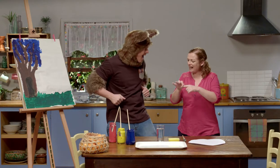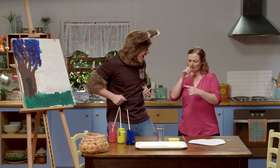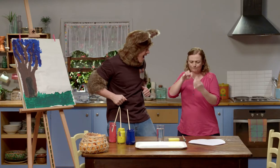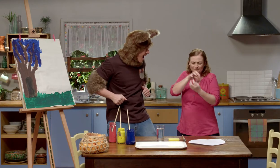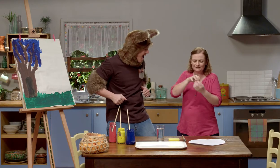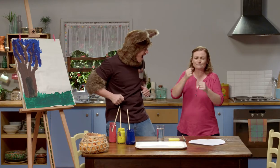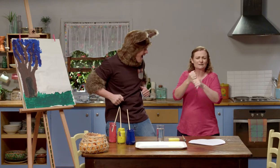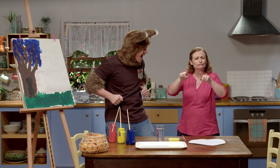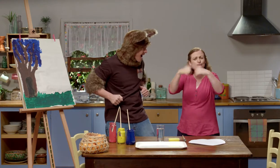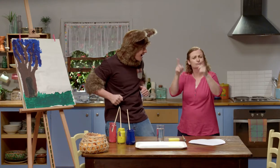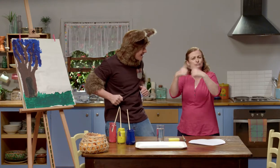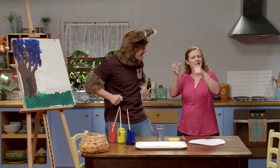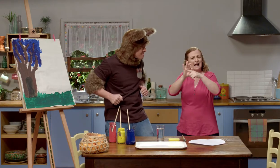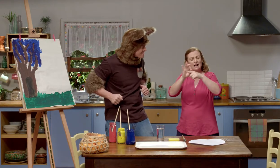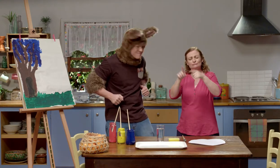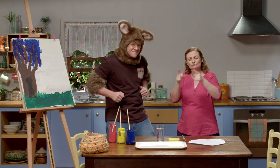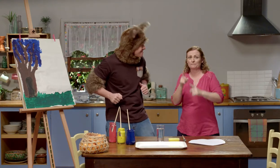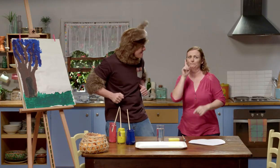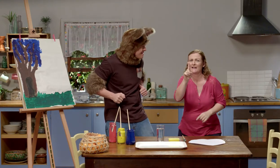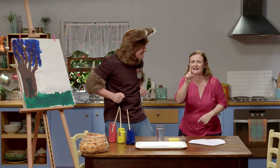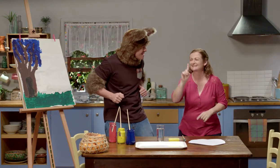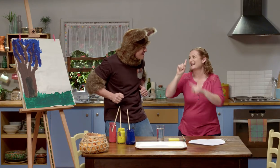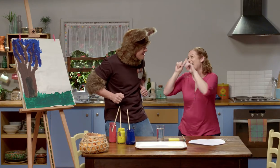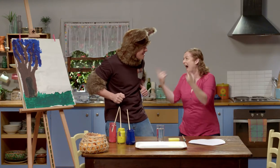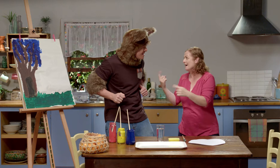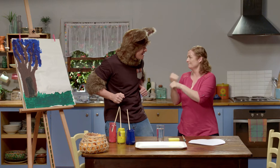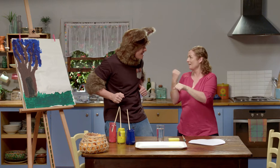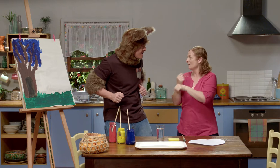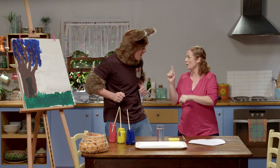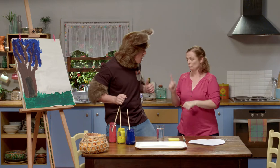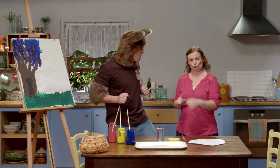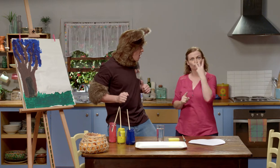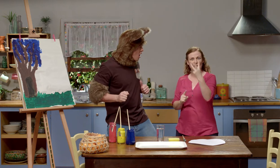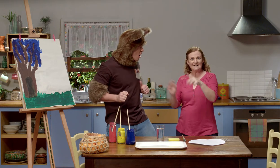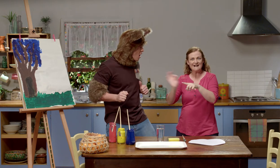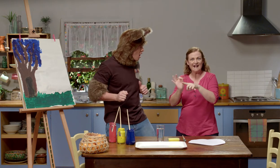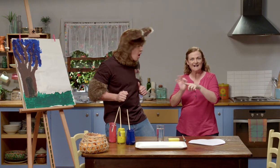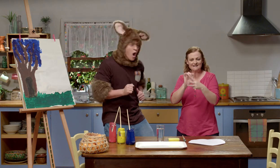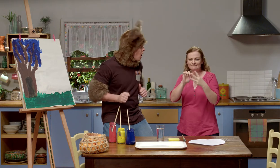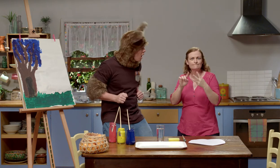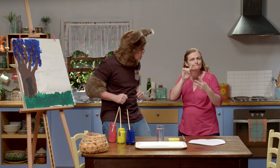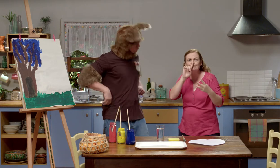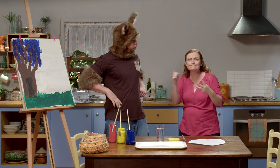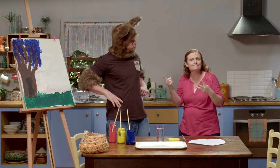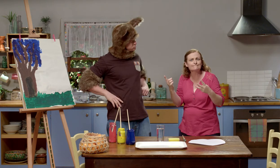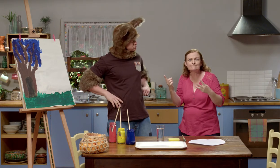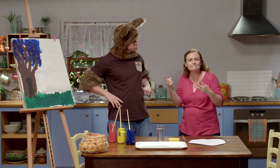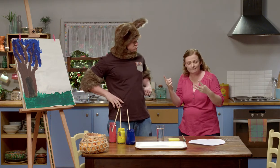Now we can use these three colours to make all sorts of different colours. But those three colours, they can't be made.